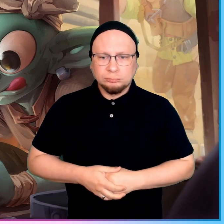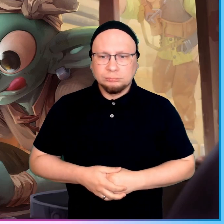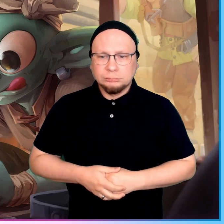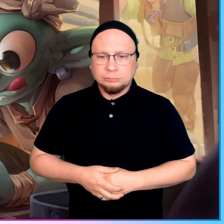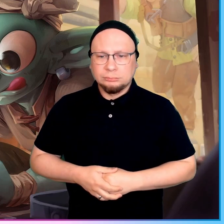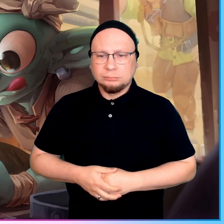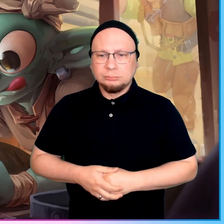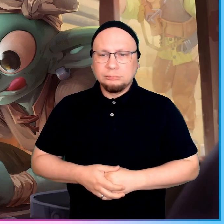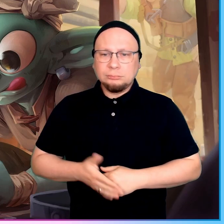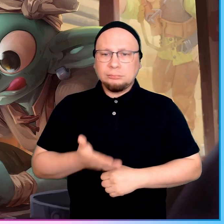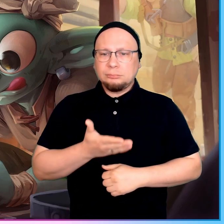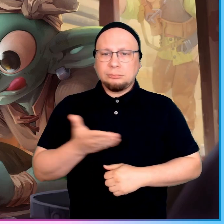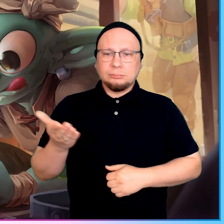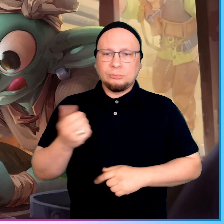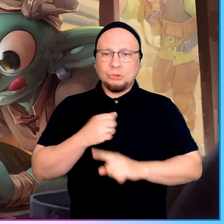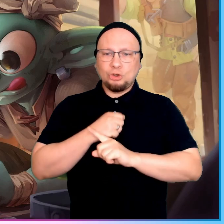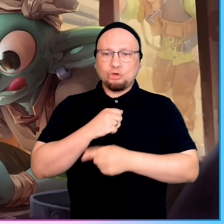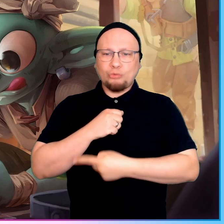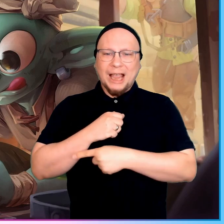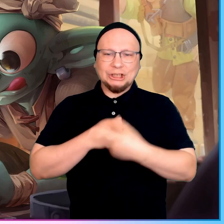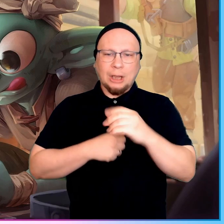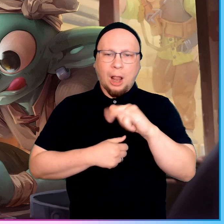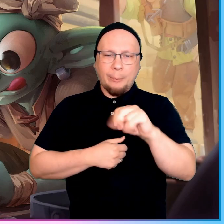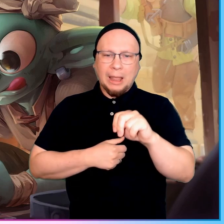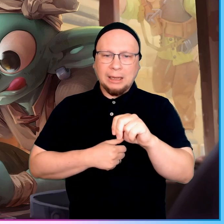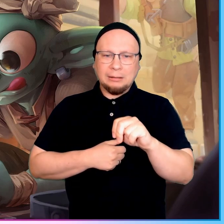Trash Goblin. What kind of Goblin do you want to be?